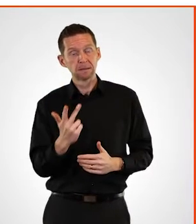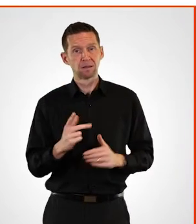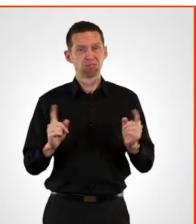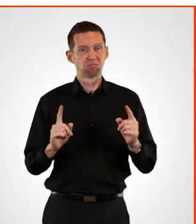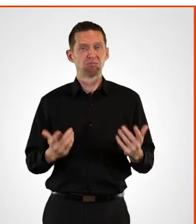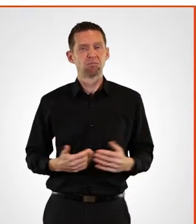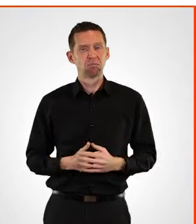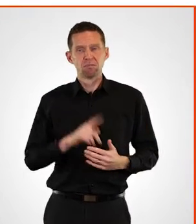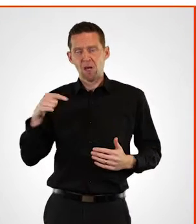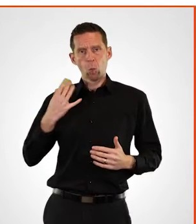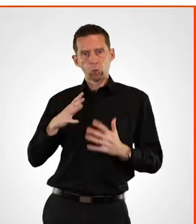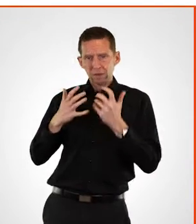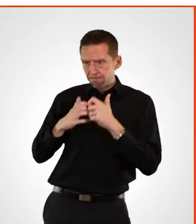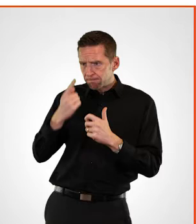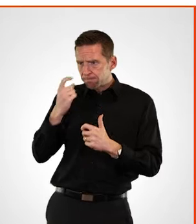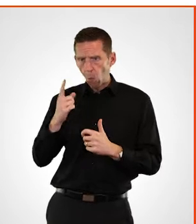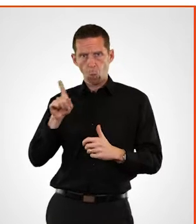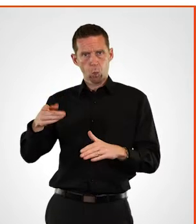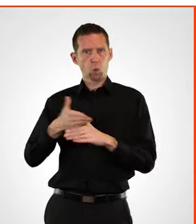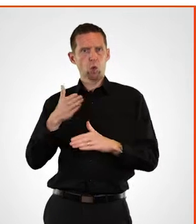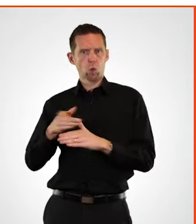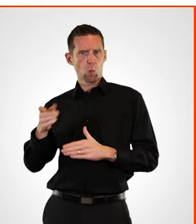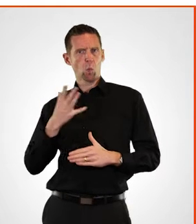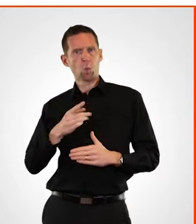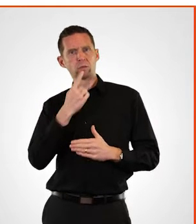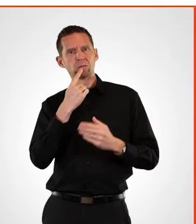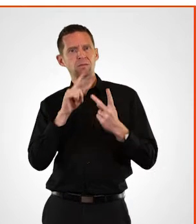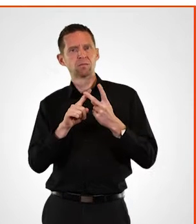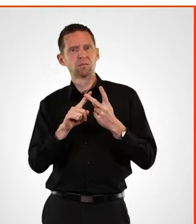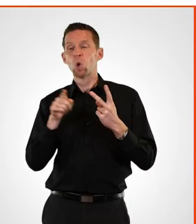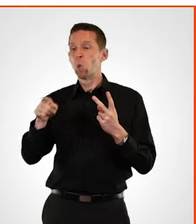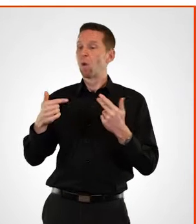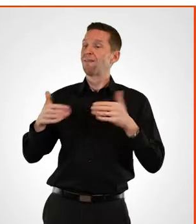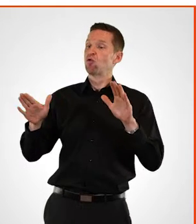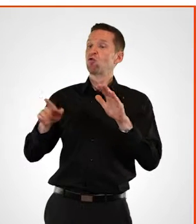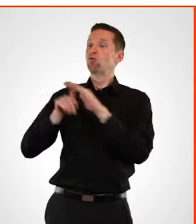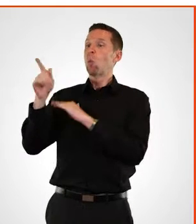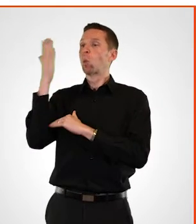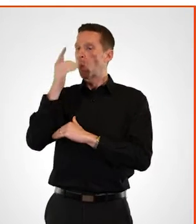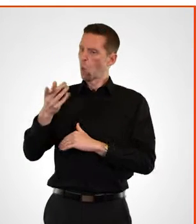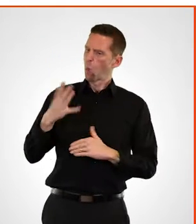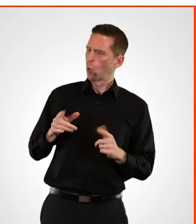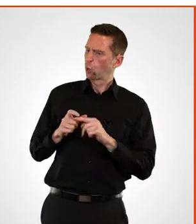We want to find out, "What kind of work do you want to do?" "What do you see yourself doing when you leave school?"